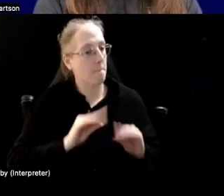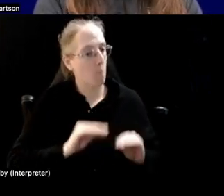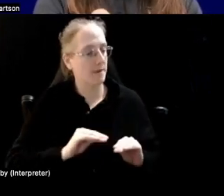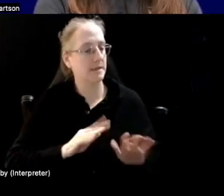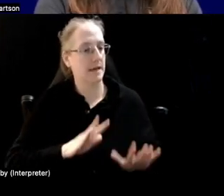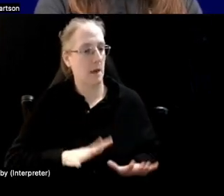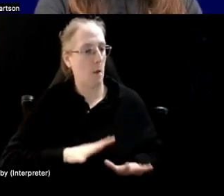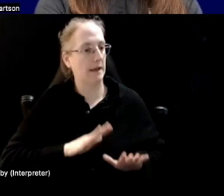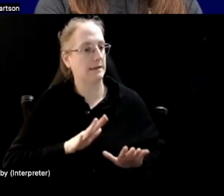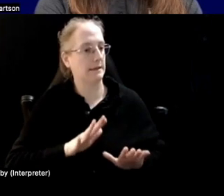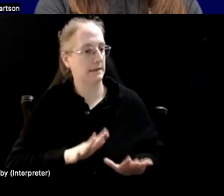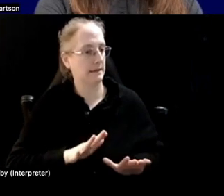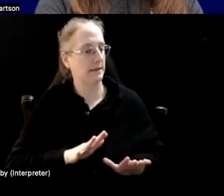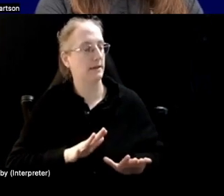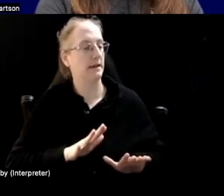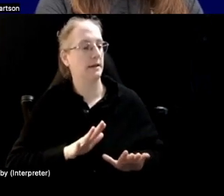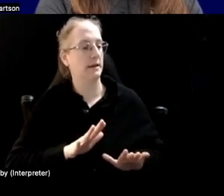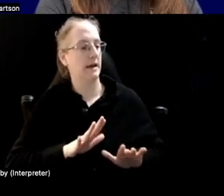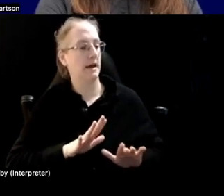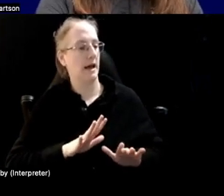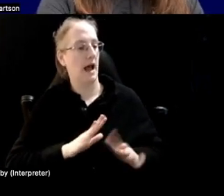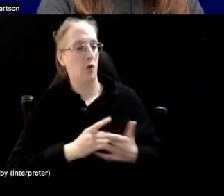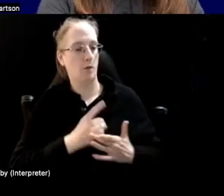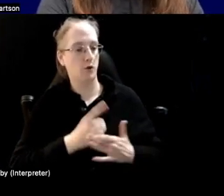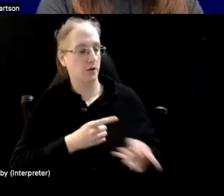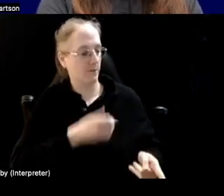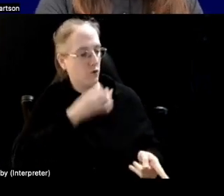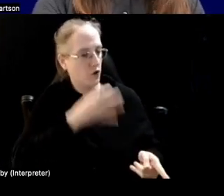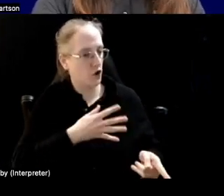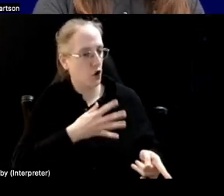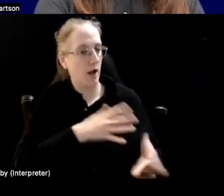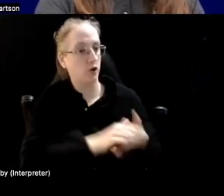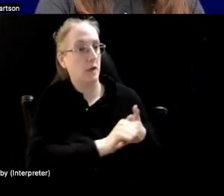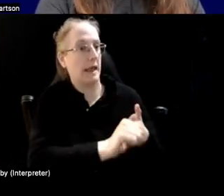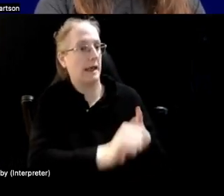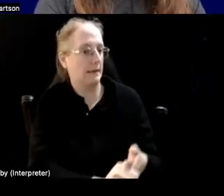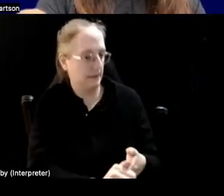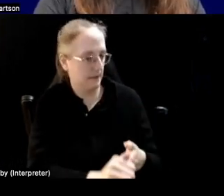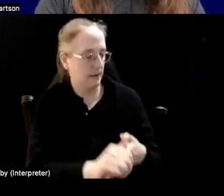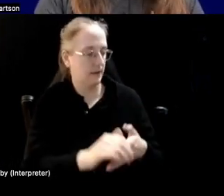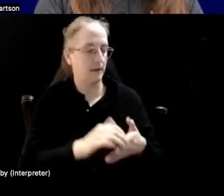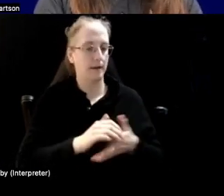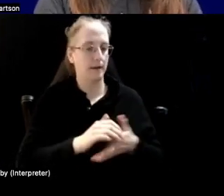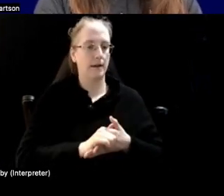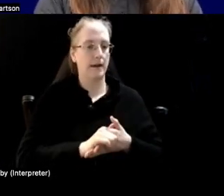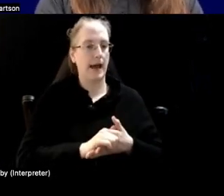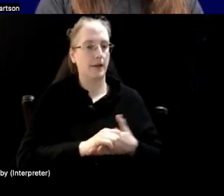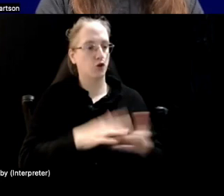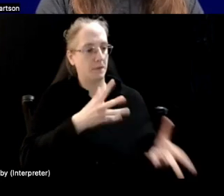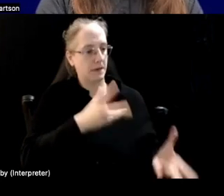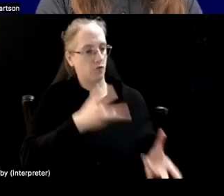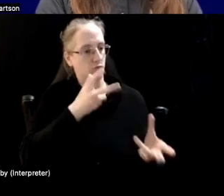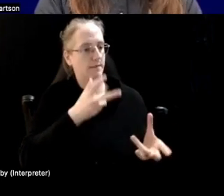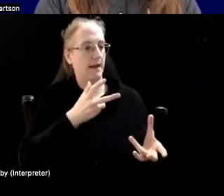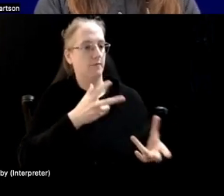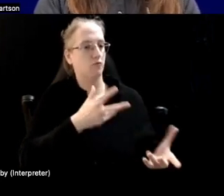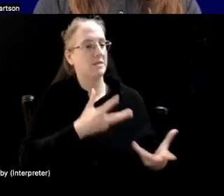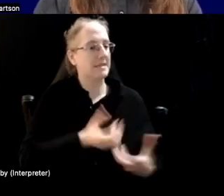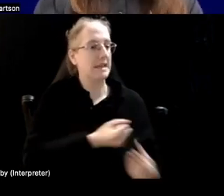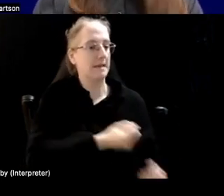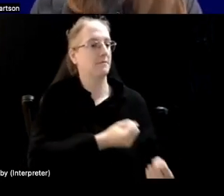and that opportunity for the child to lead and to be received and that lead to be received.